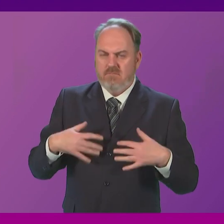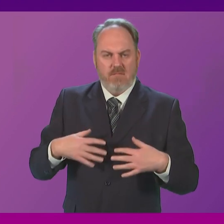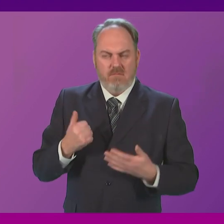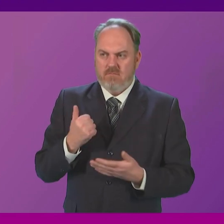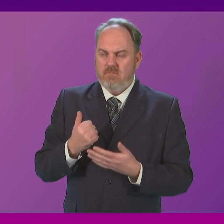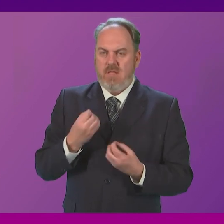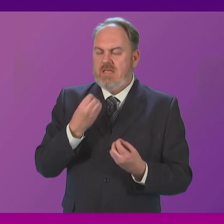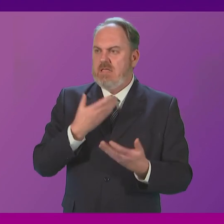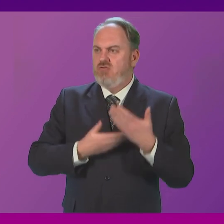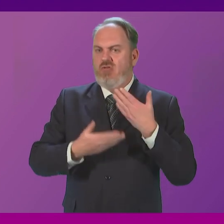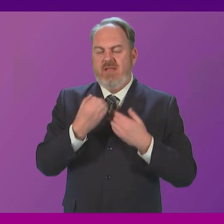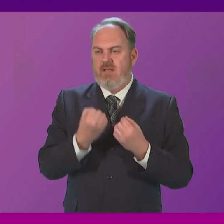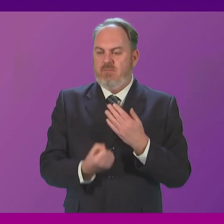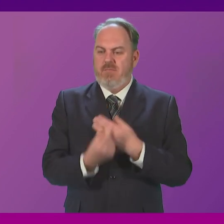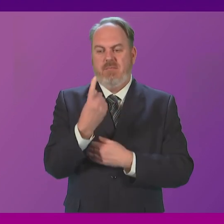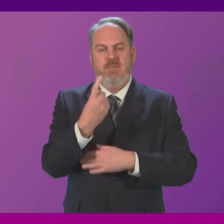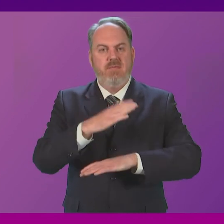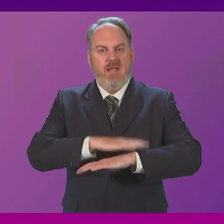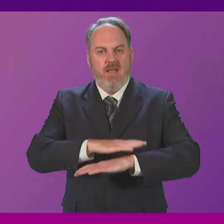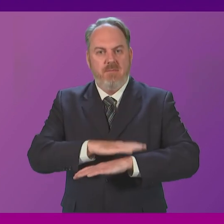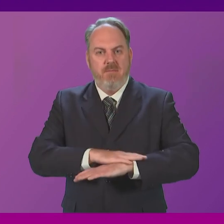I congratulate Humza Yousaf personally on his selection.